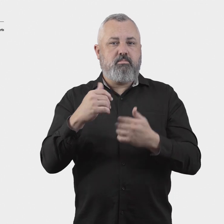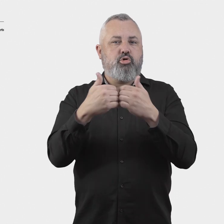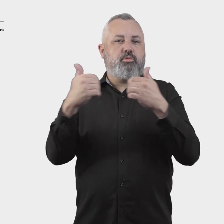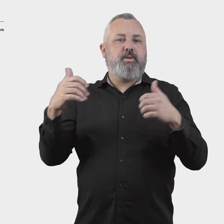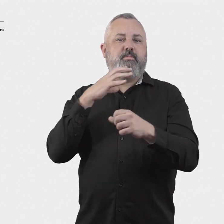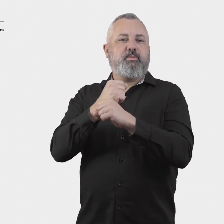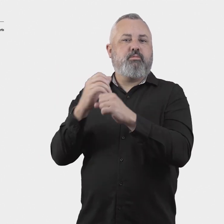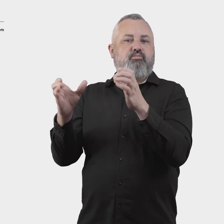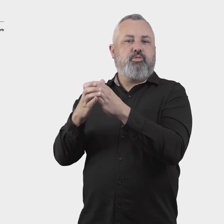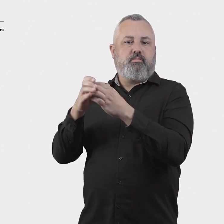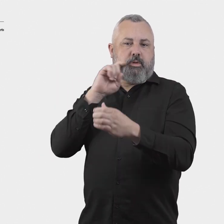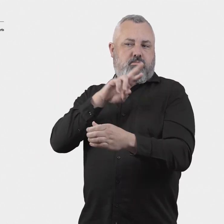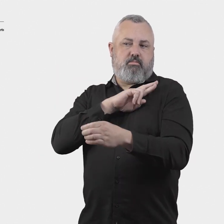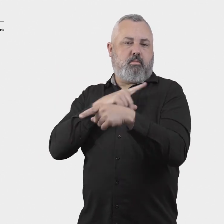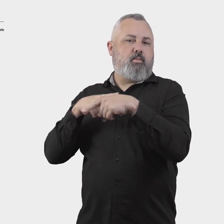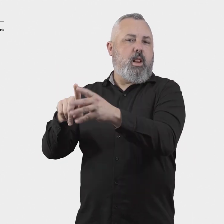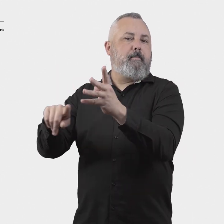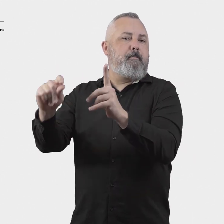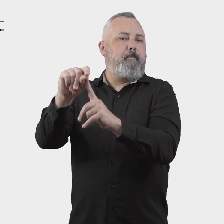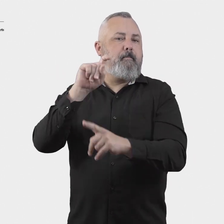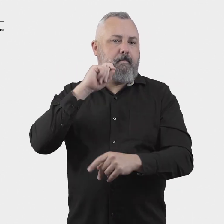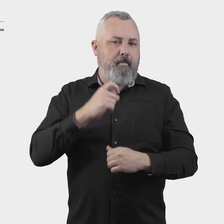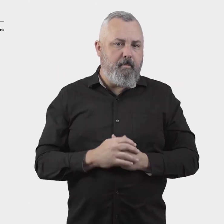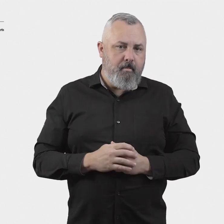A government entity would be responsible for taking enforcement action.